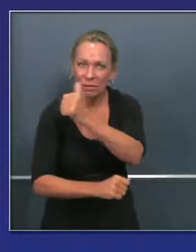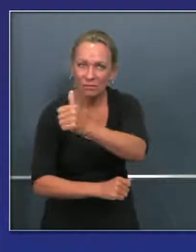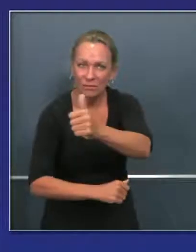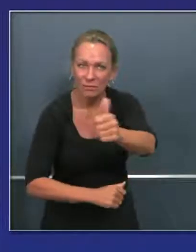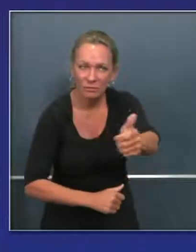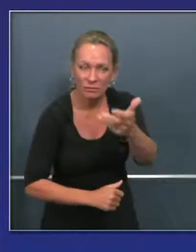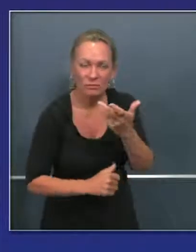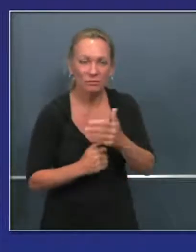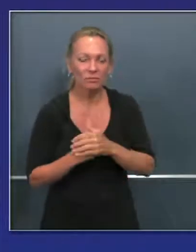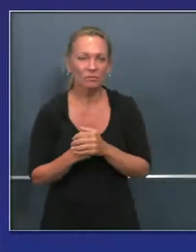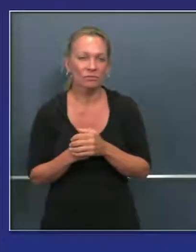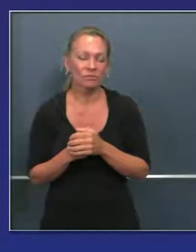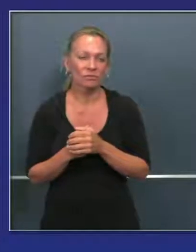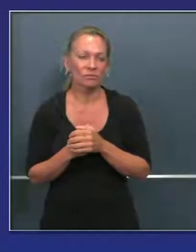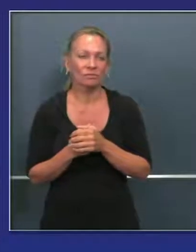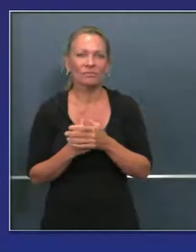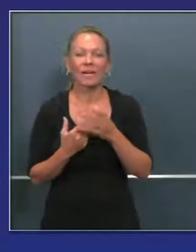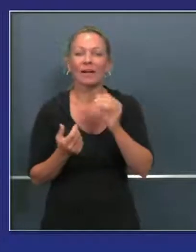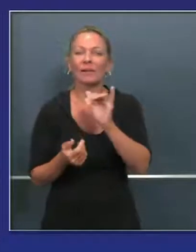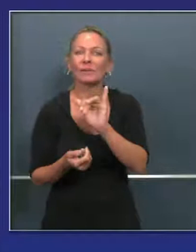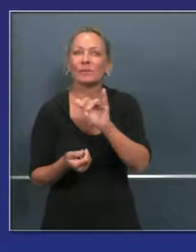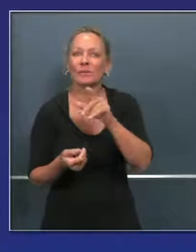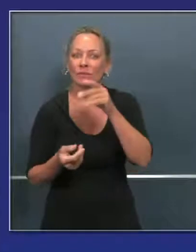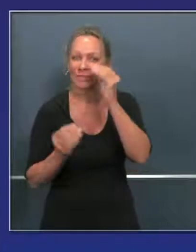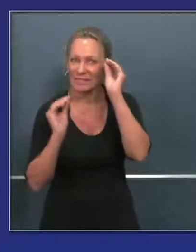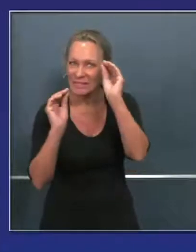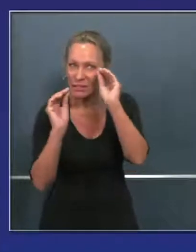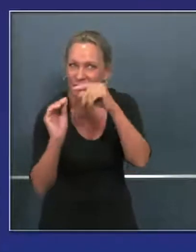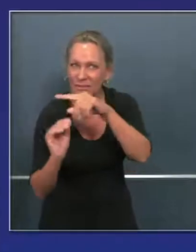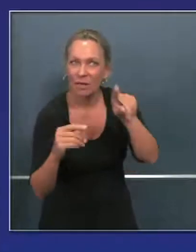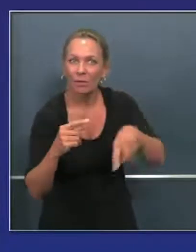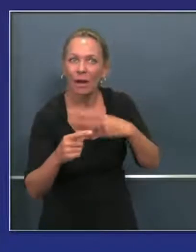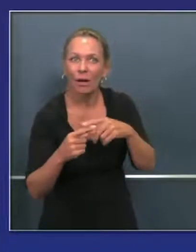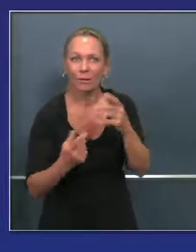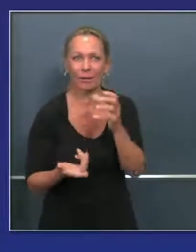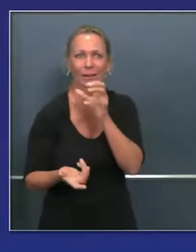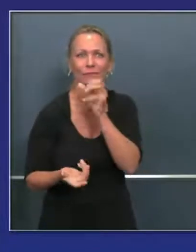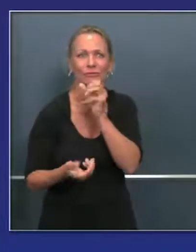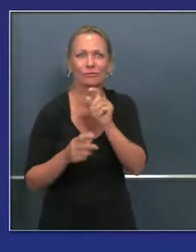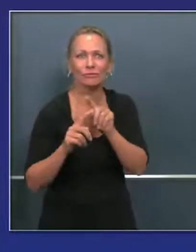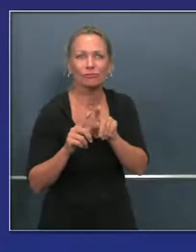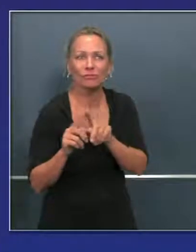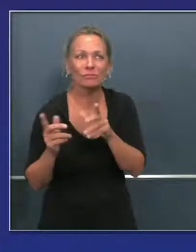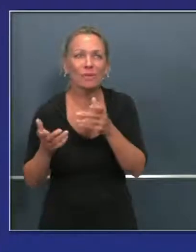once a county moves to the next level of concern we start doing things like you saw over the